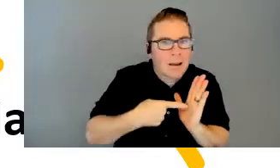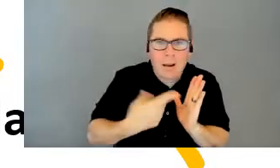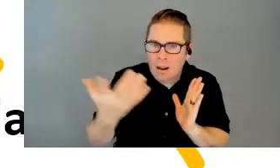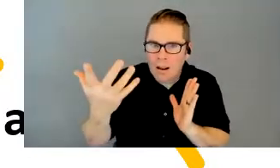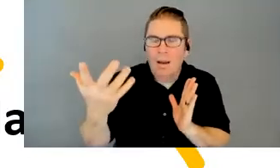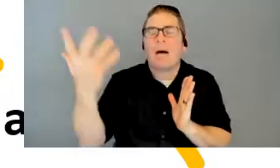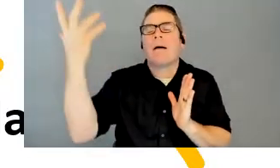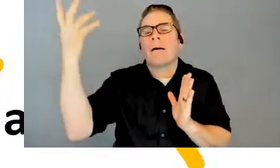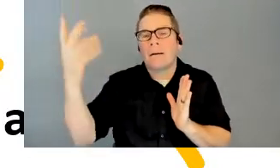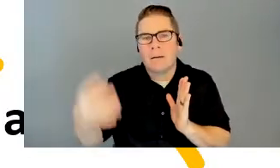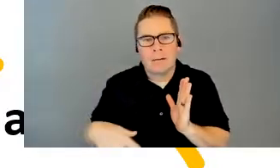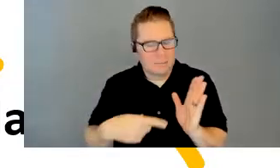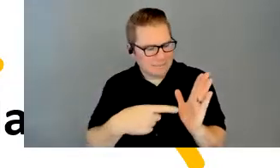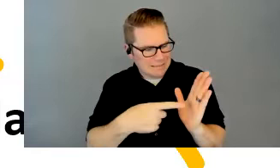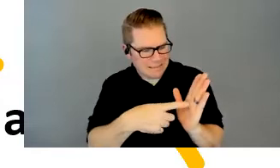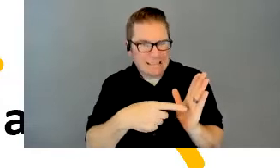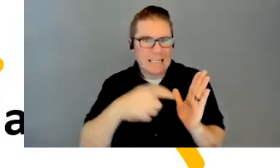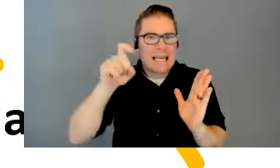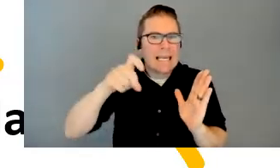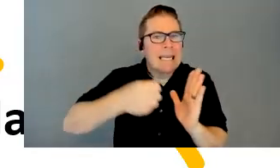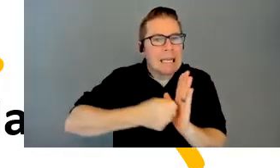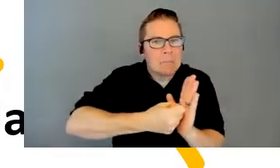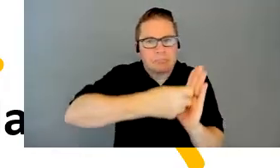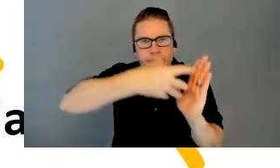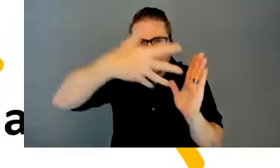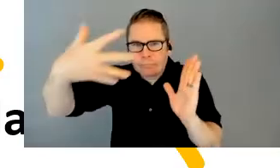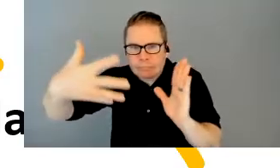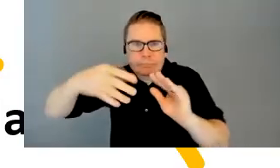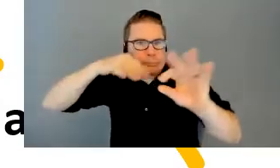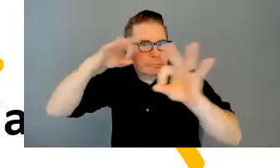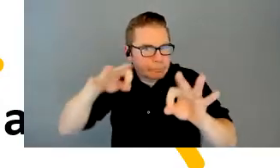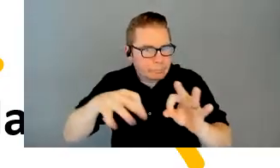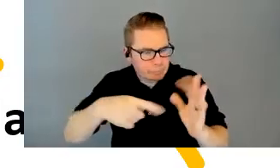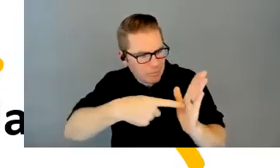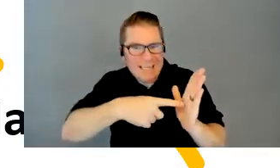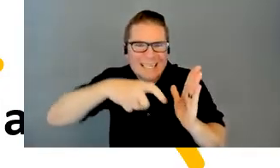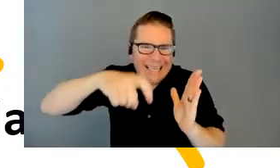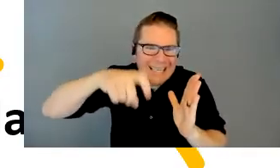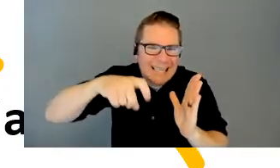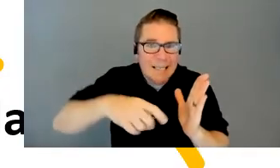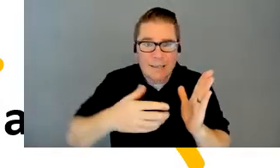He needed elaboration, he needed clarification. And when the instructor said